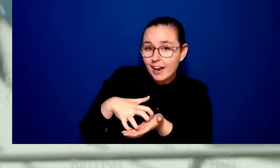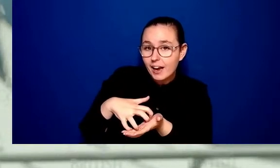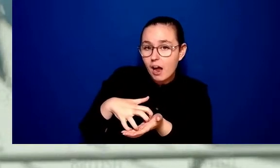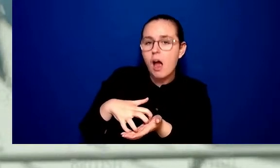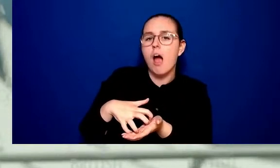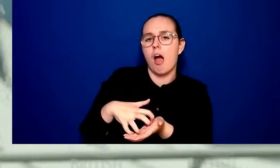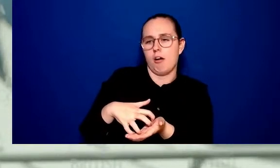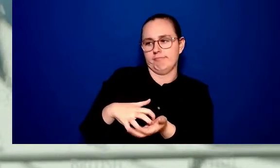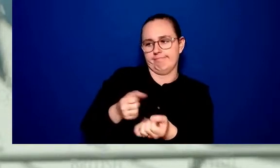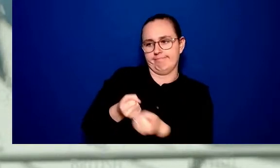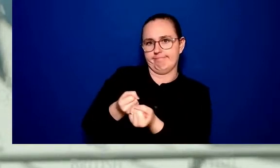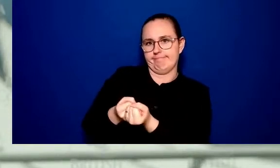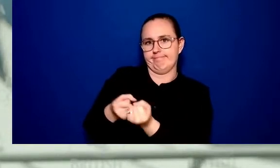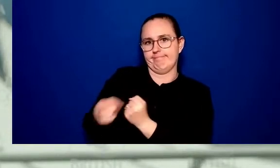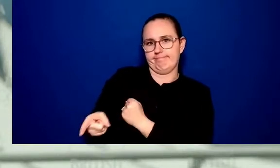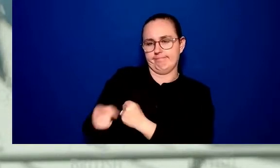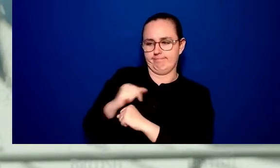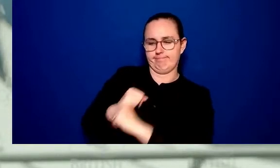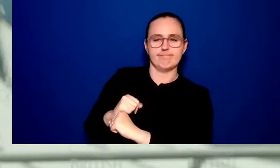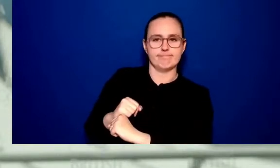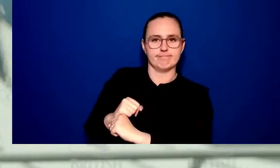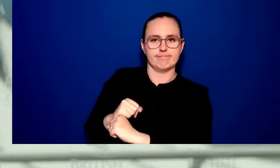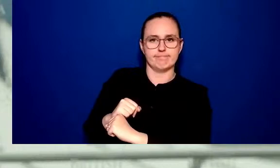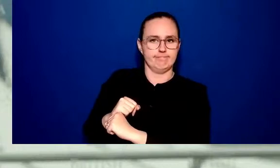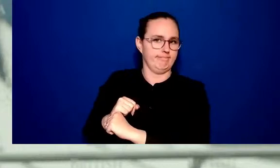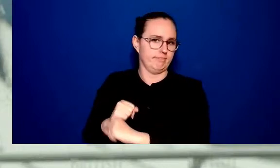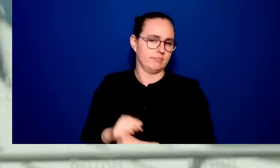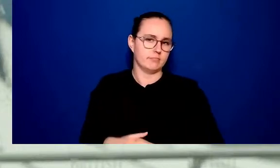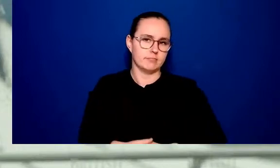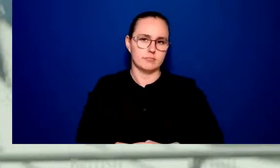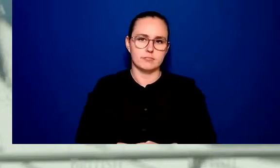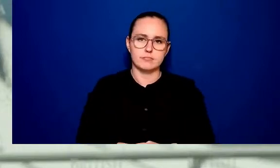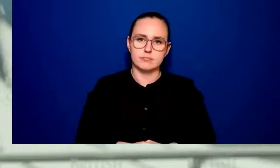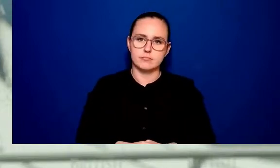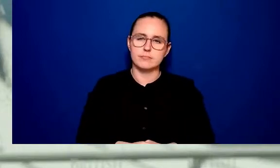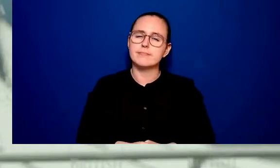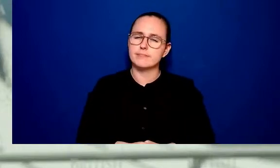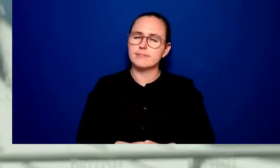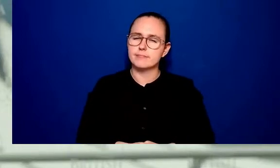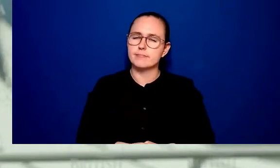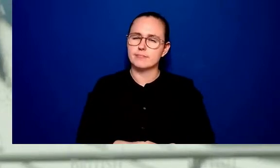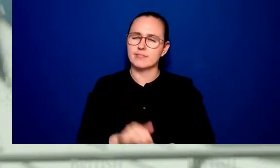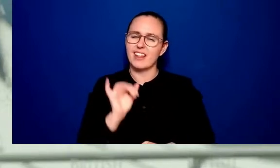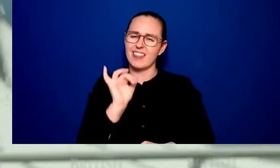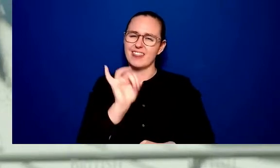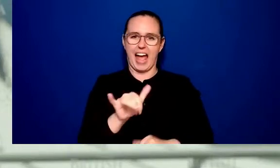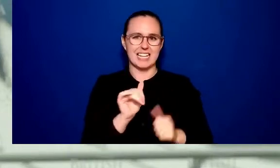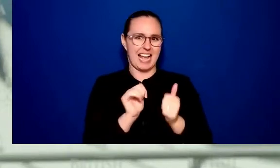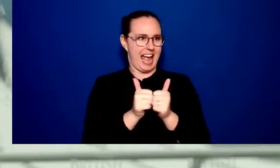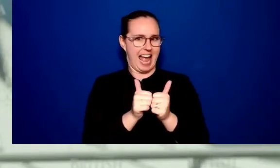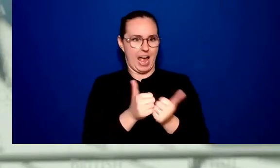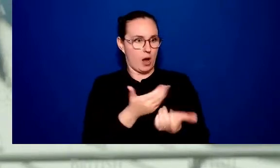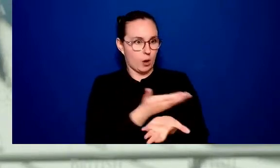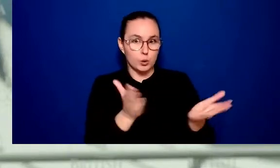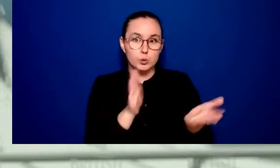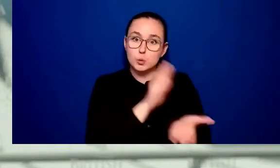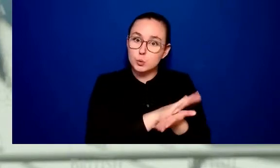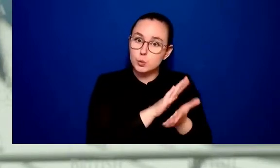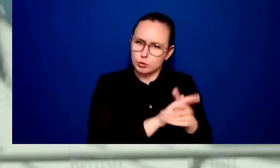to be vaccinated yet, so these are the important things that we do to keep our schools open, which our Children need so much. These are how we keep